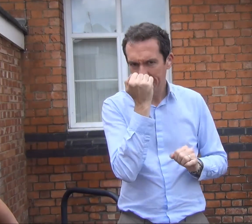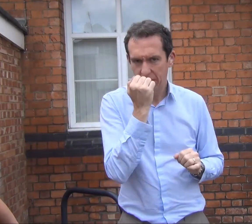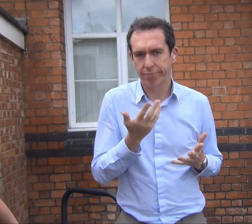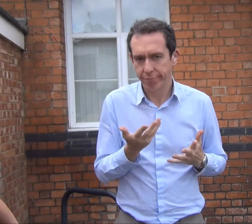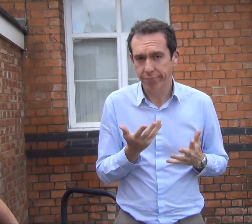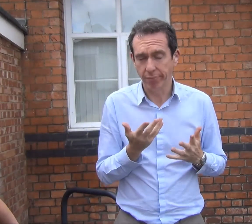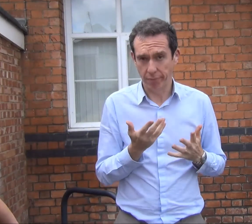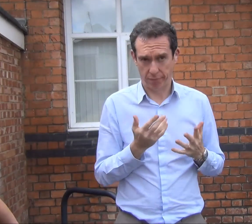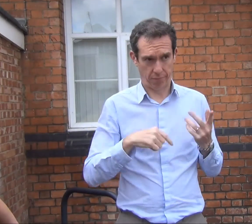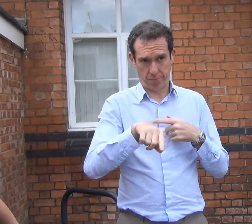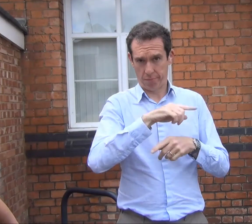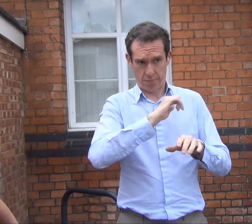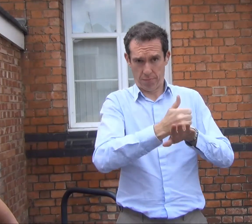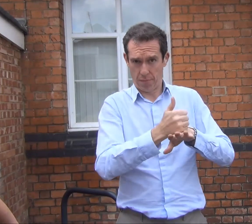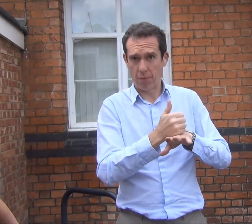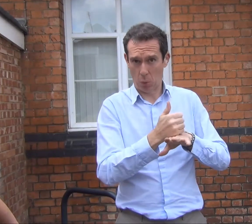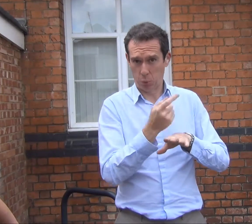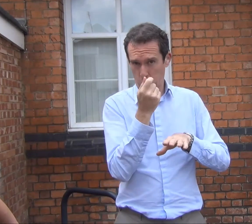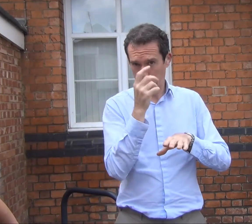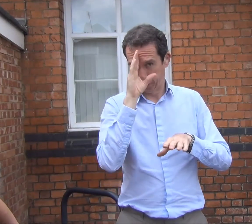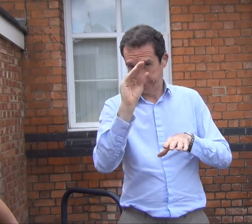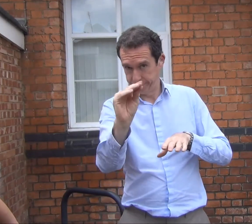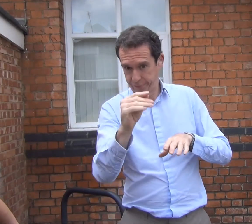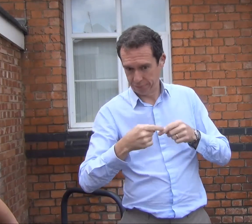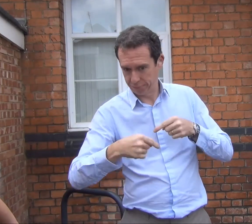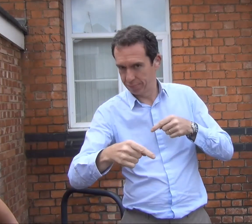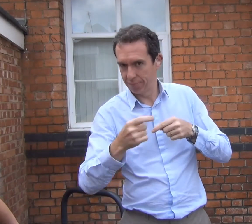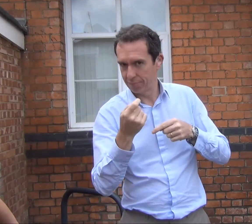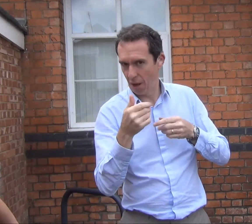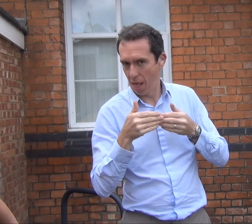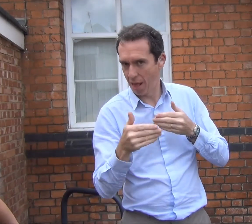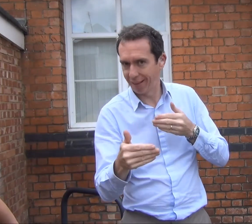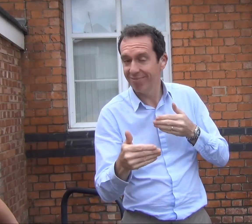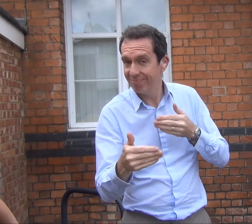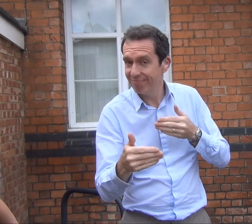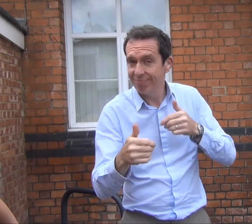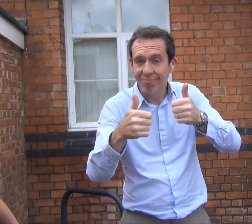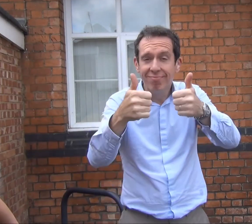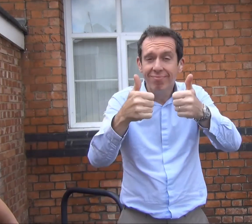When they are set up, I will let you know the date, it won't be long now.